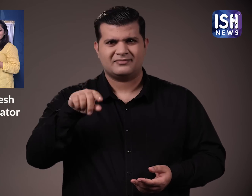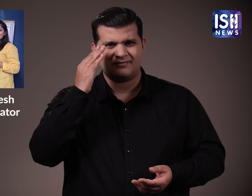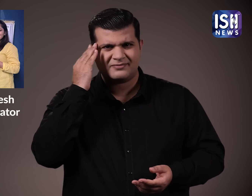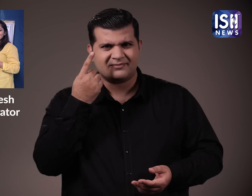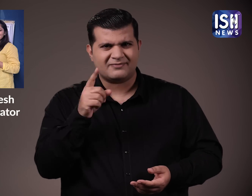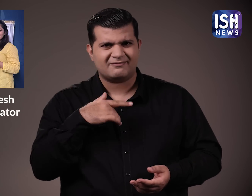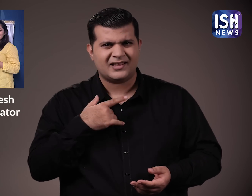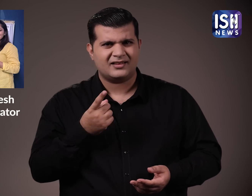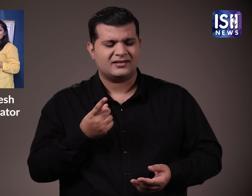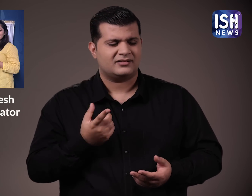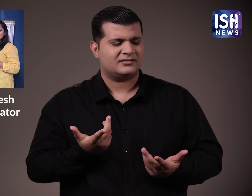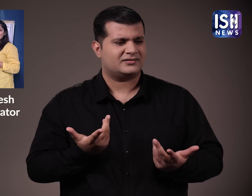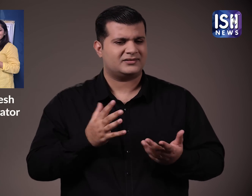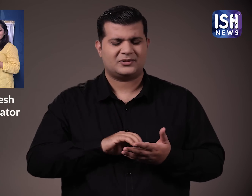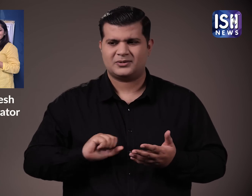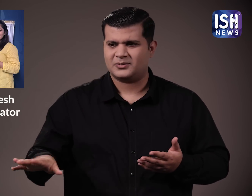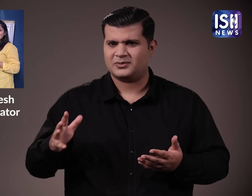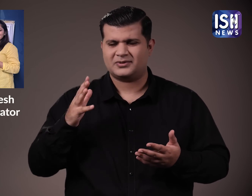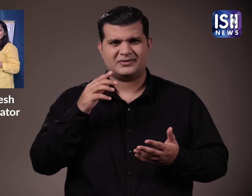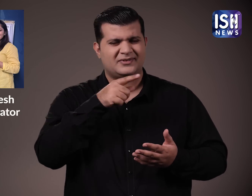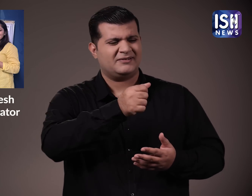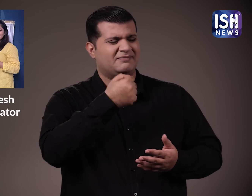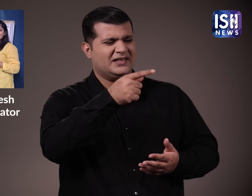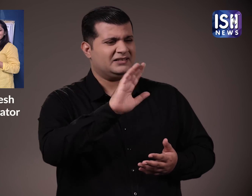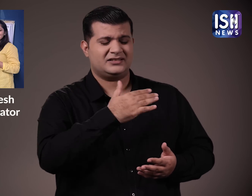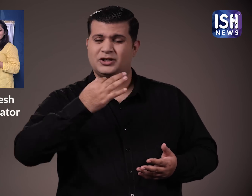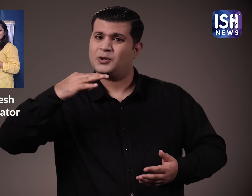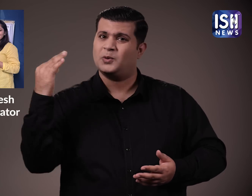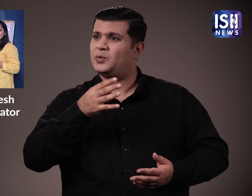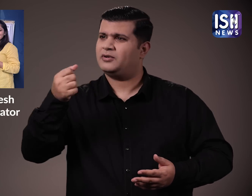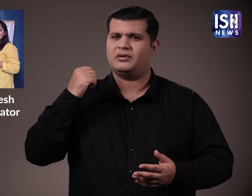You would be feeling like discarding the refrigerator and buying a new one right?